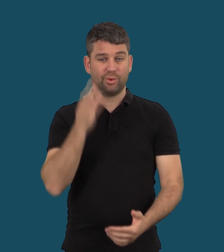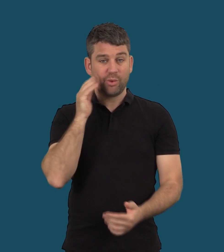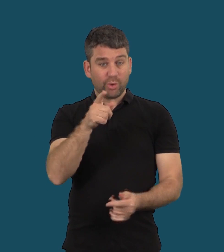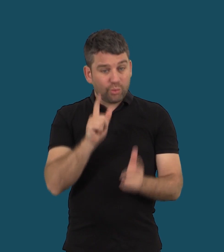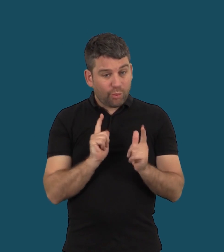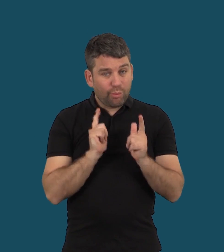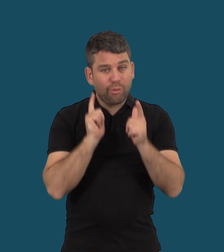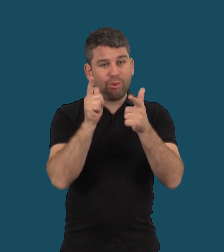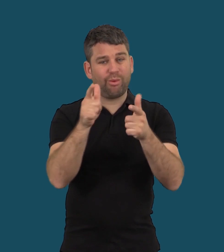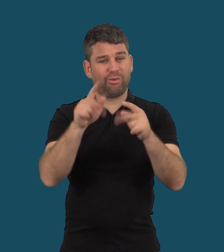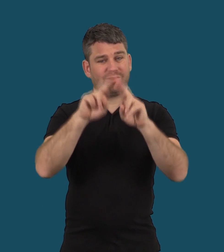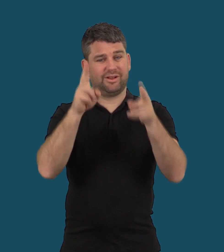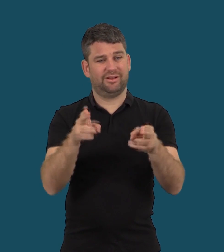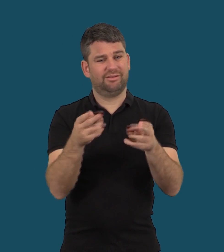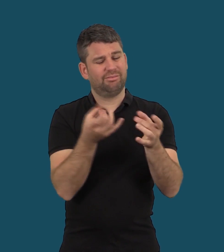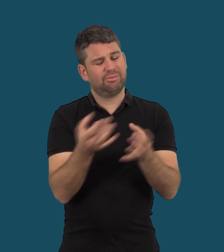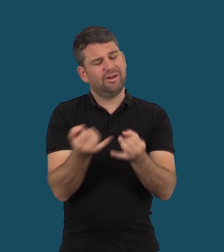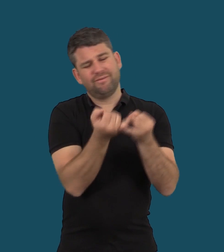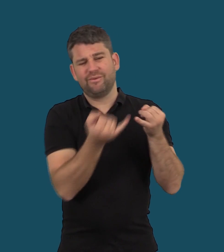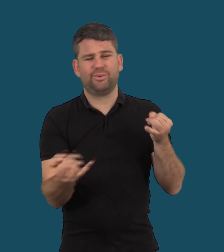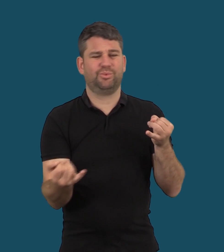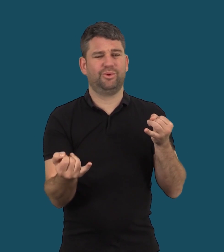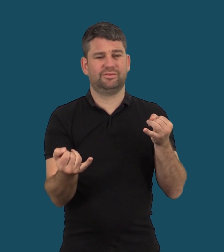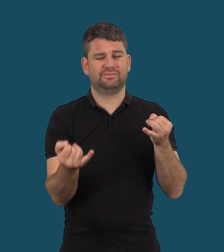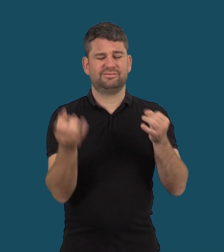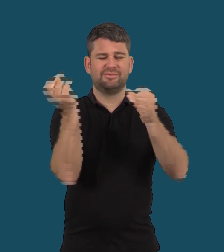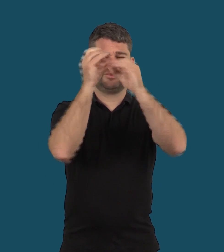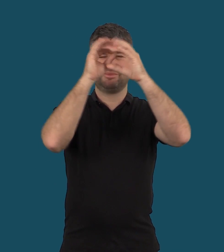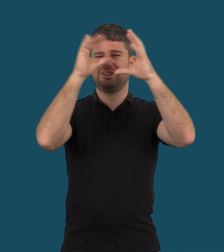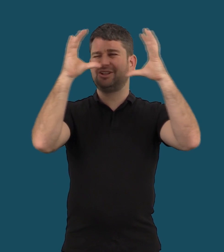When you return to your home, be prepared for the worst.